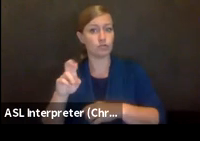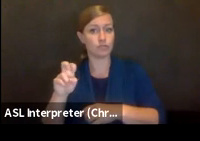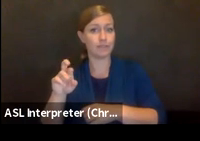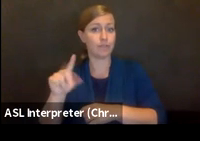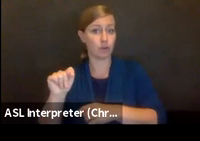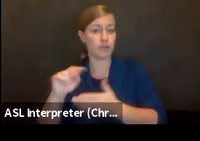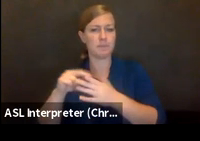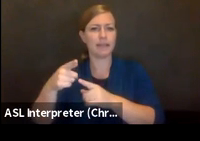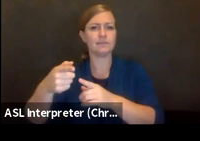ESD 189 - Amy Colburn: Thing to know where that's at.